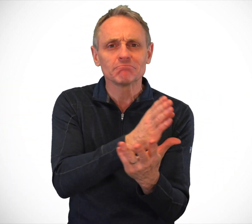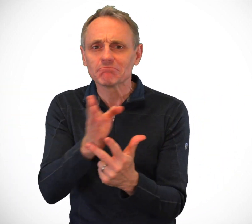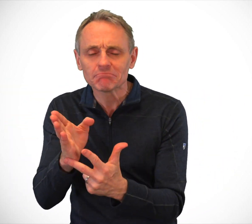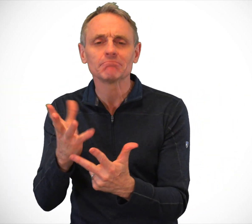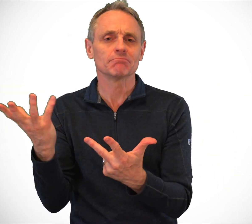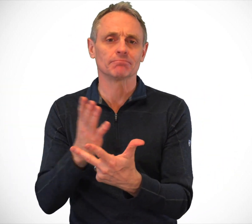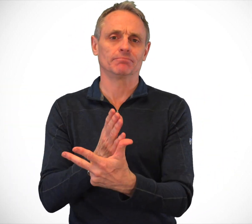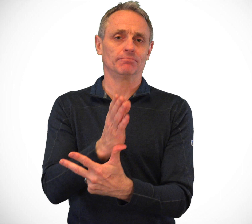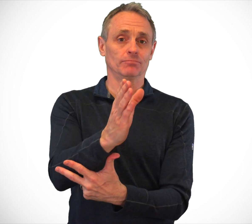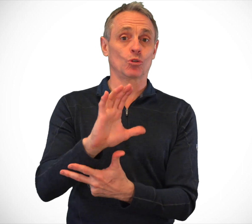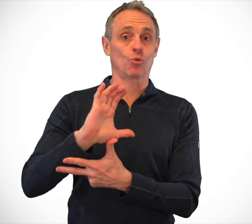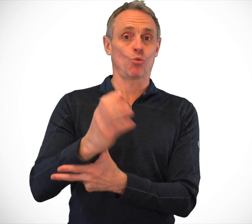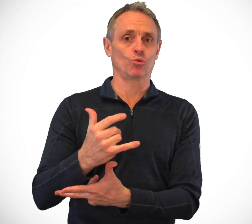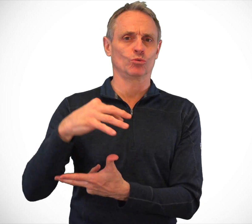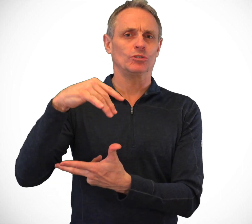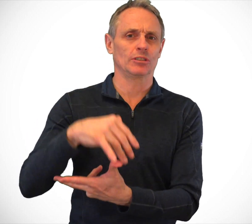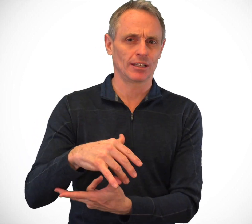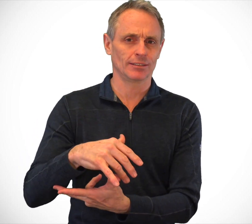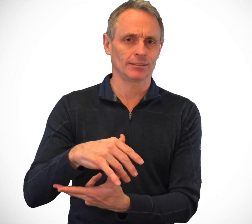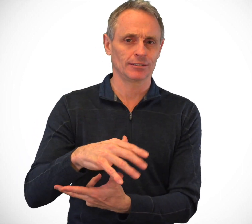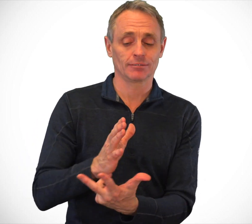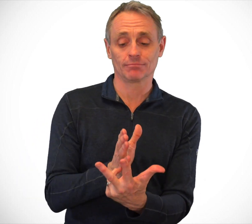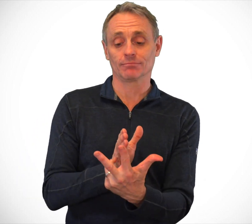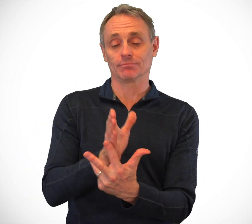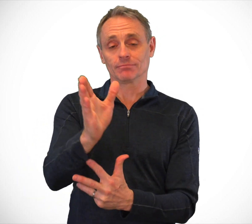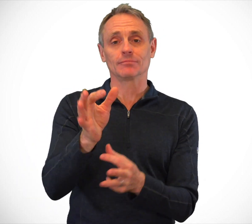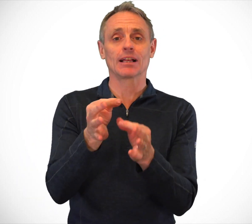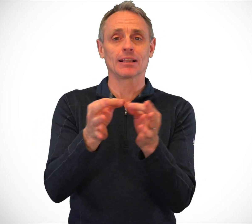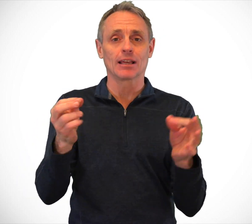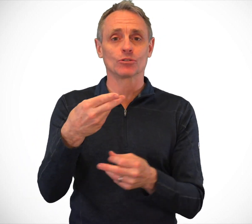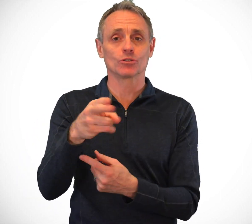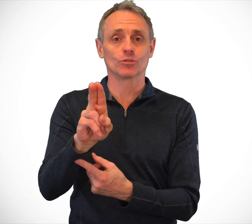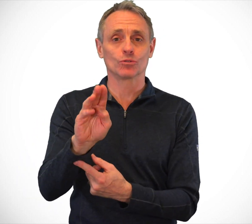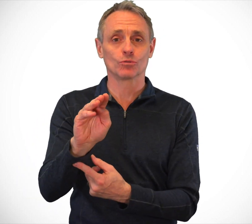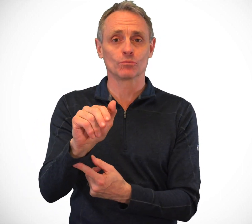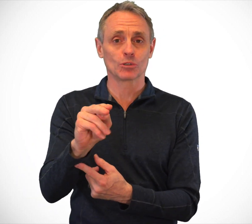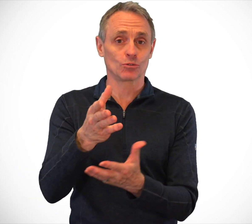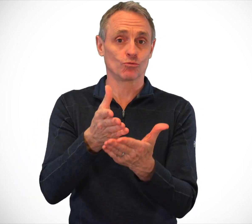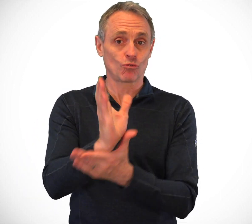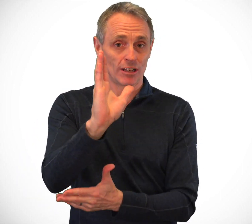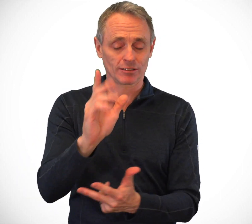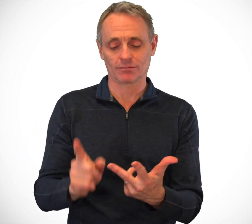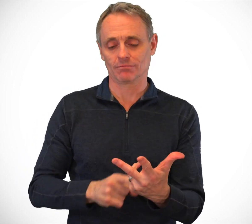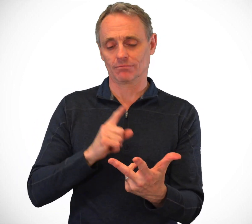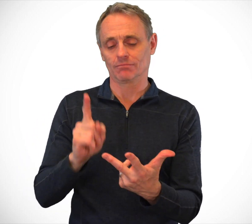Cultural Studies, Language and Human Rights and Early Language Advocacy.